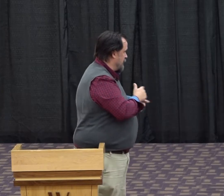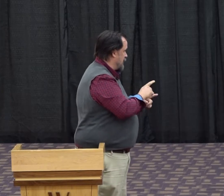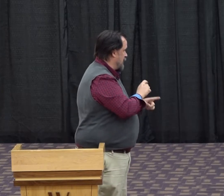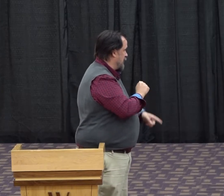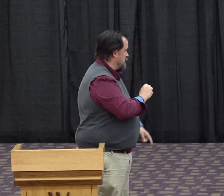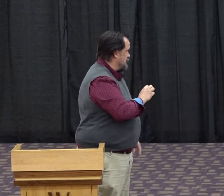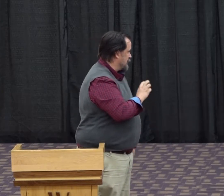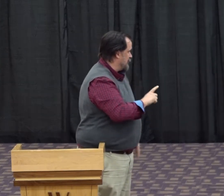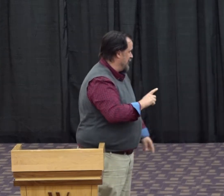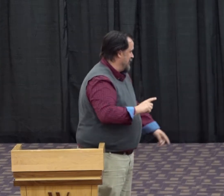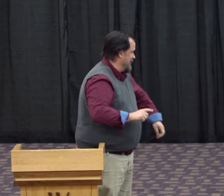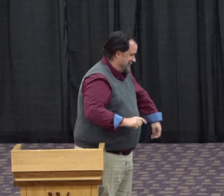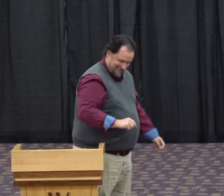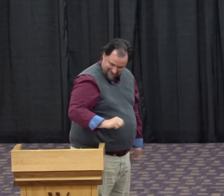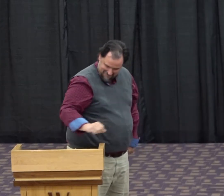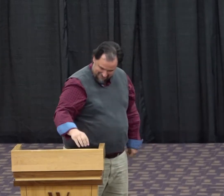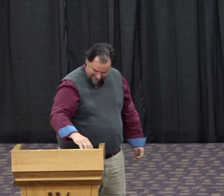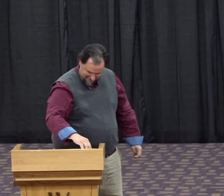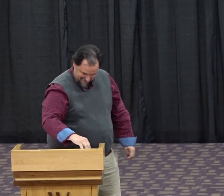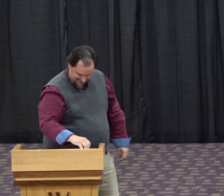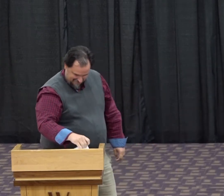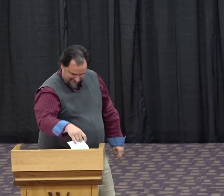Callie, if you don't mind, if I could have your assistance.